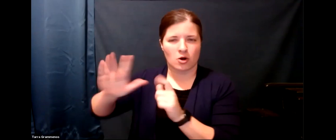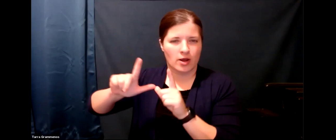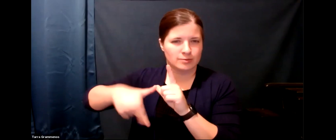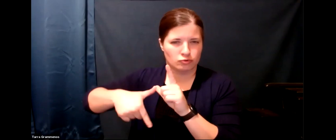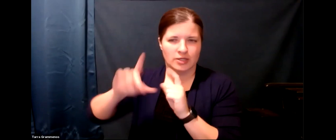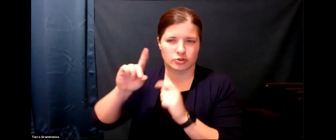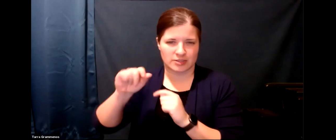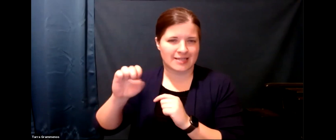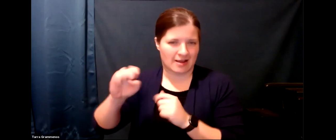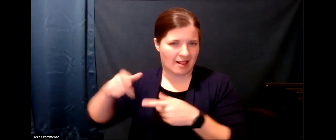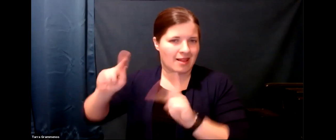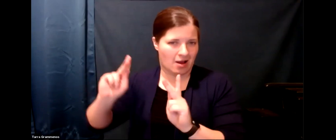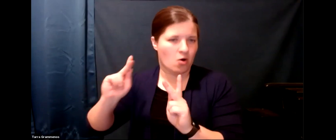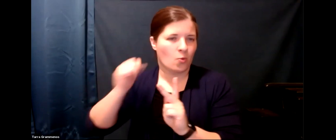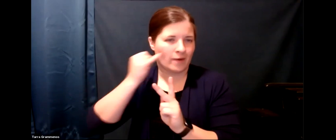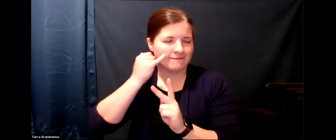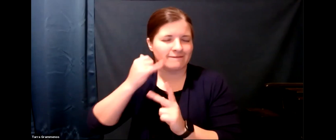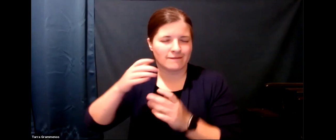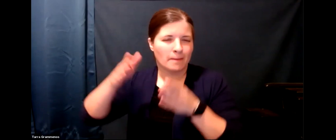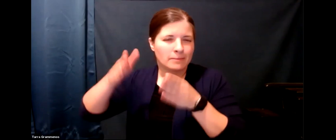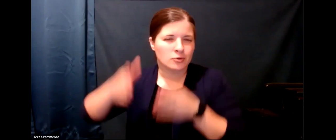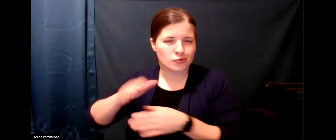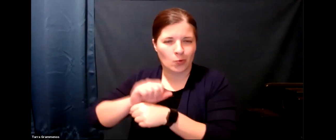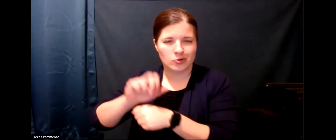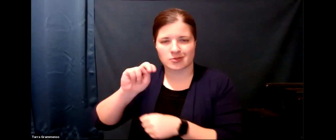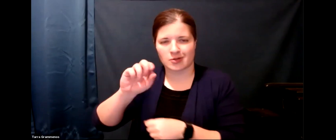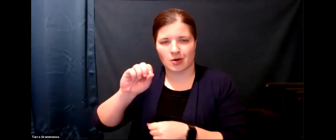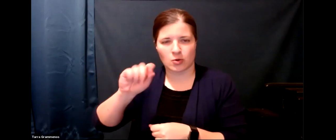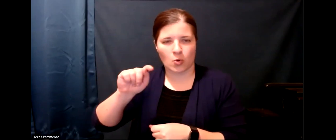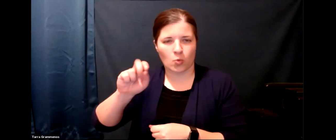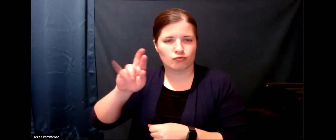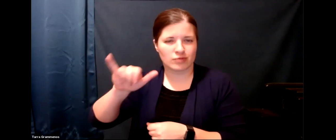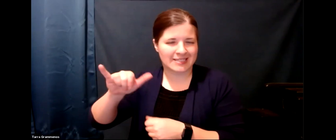So if a notary is the source of this witness, we have